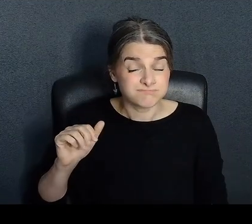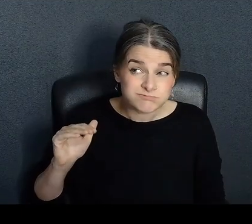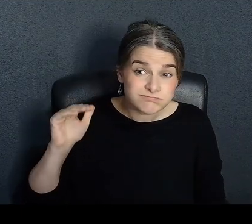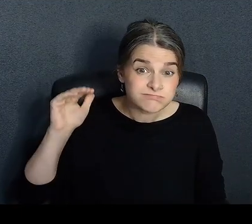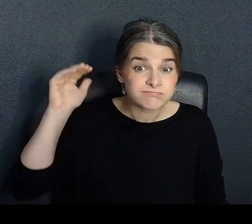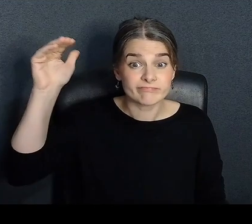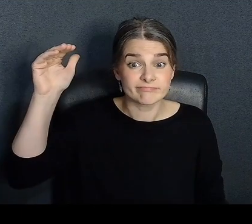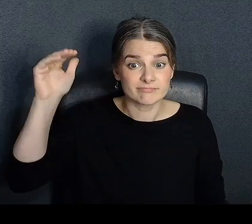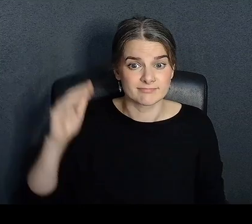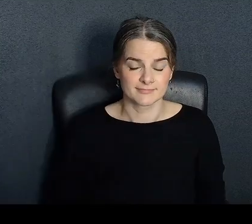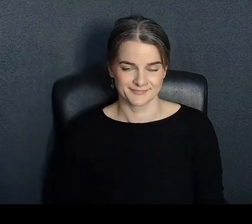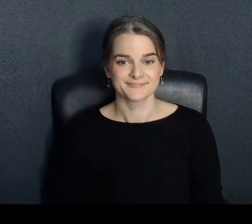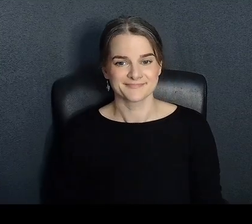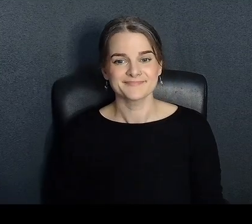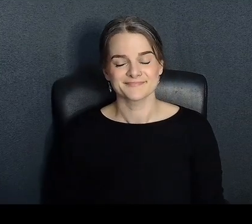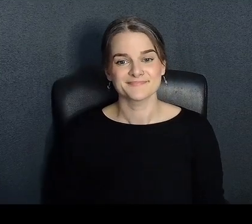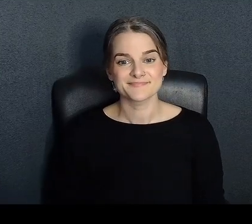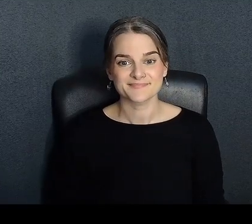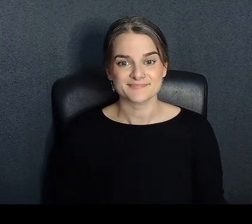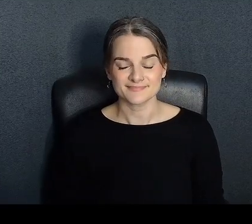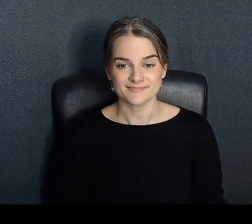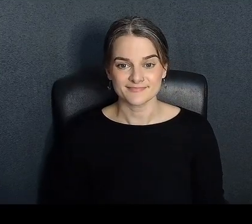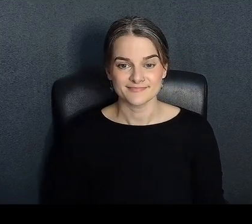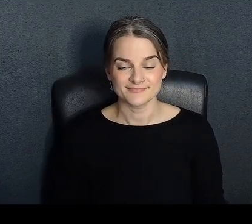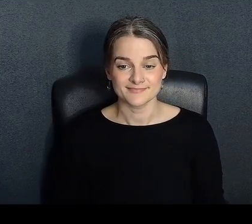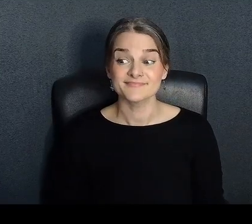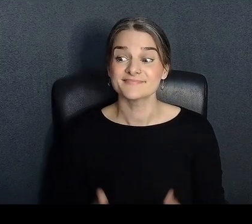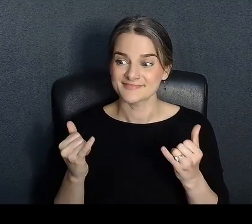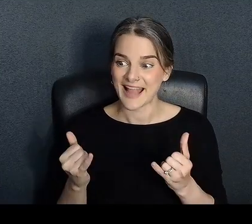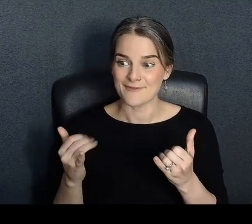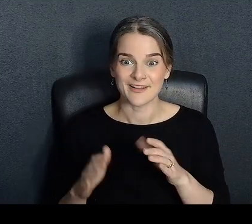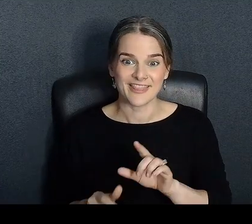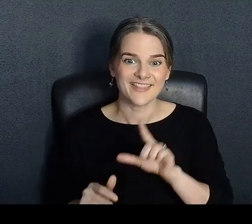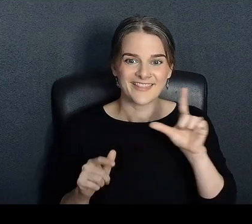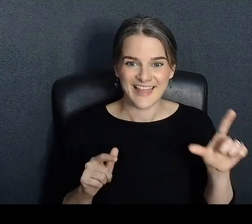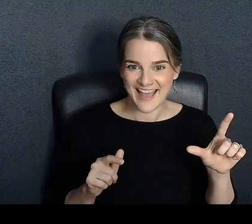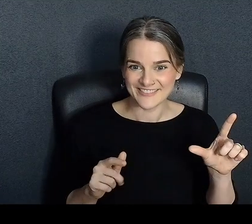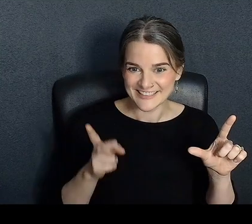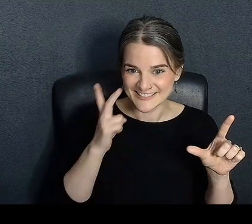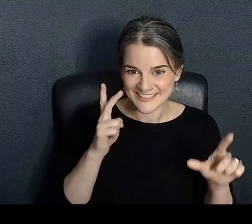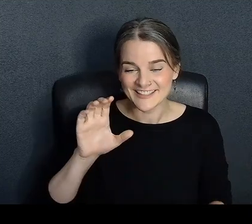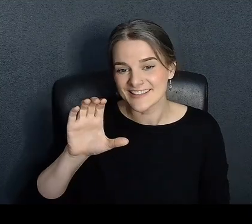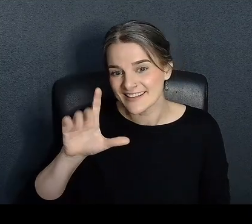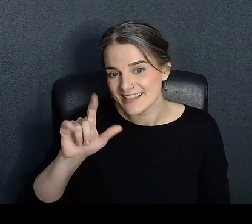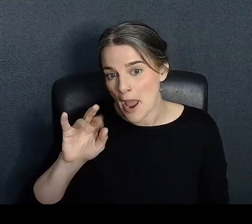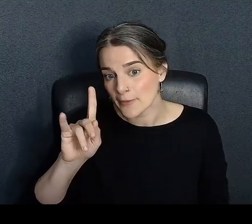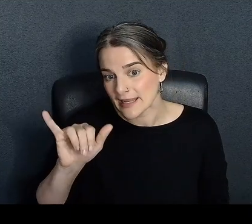Now, on the left side here, we have the Clarity XLC8.